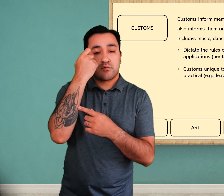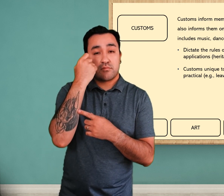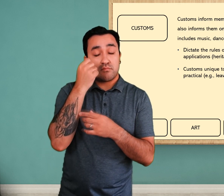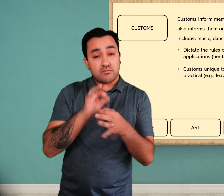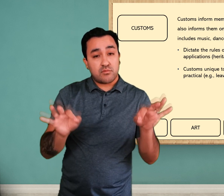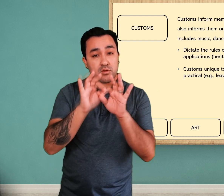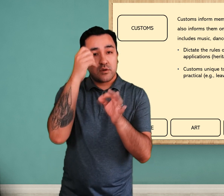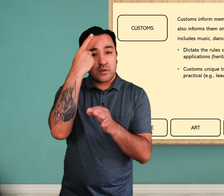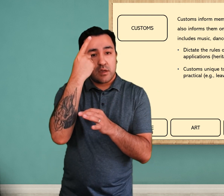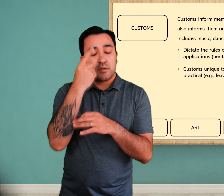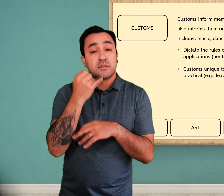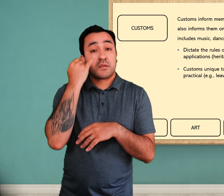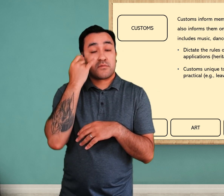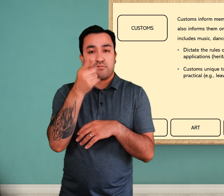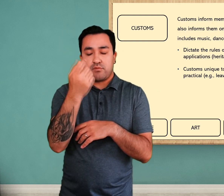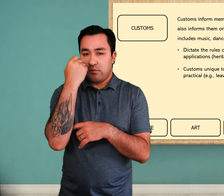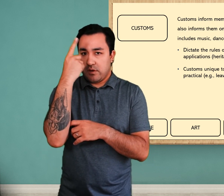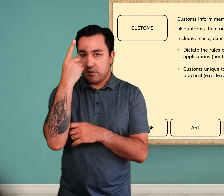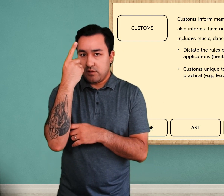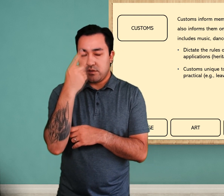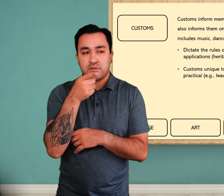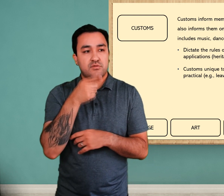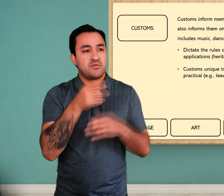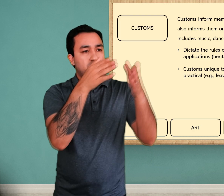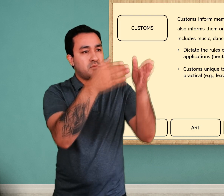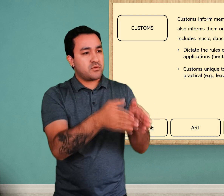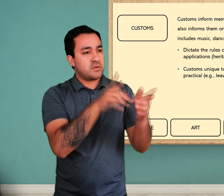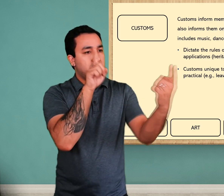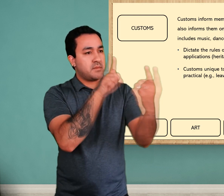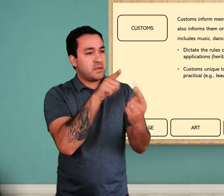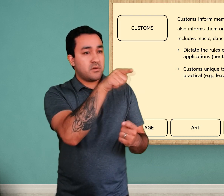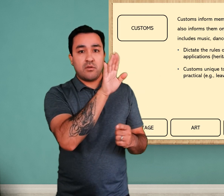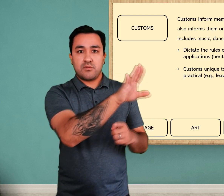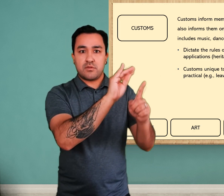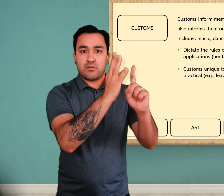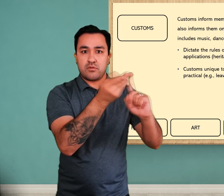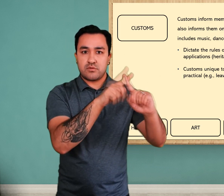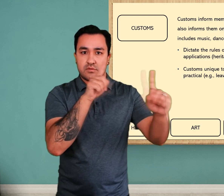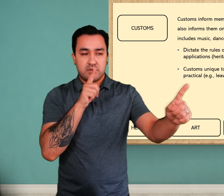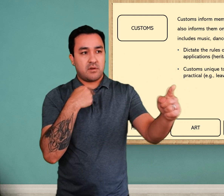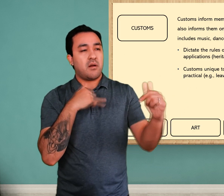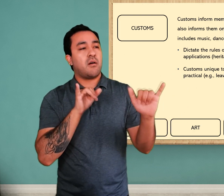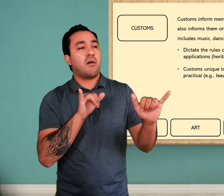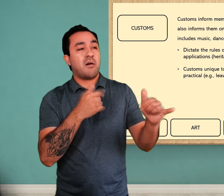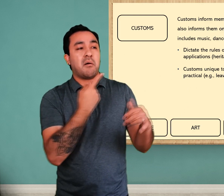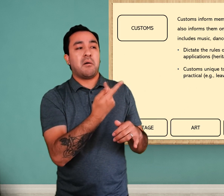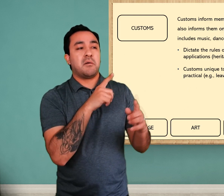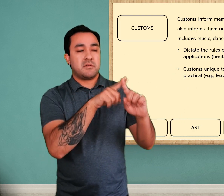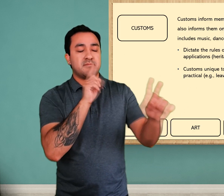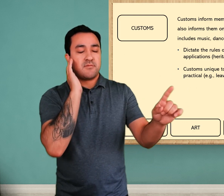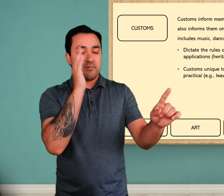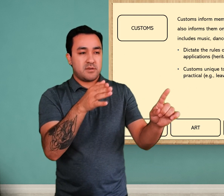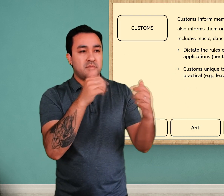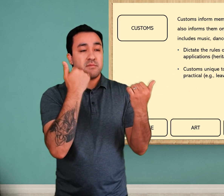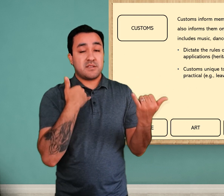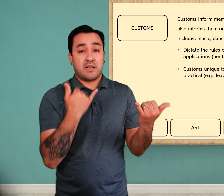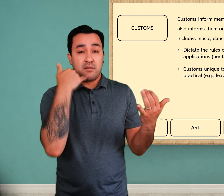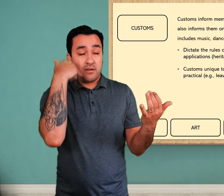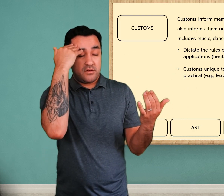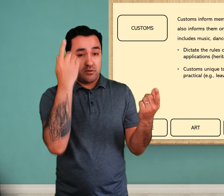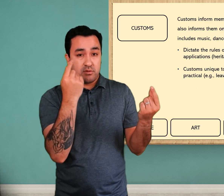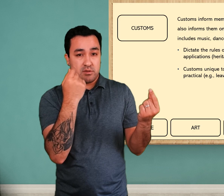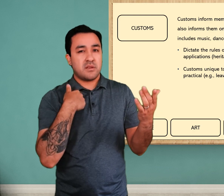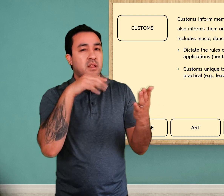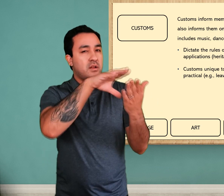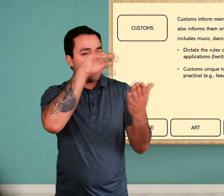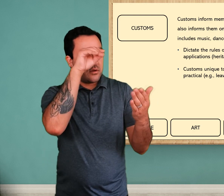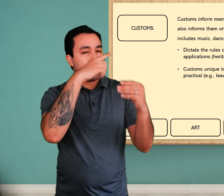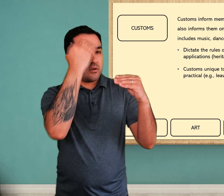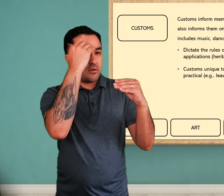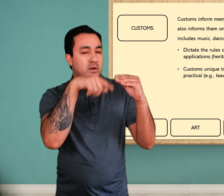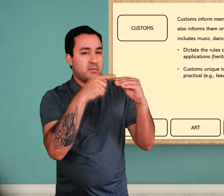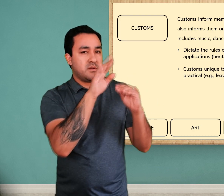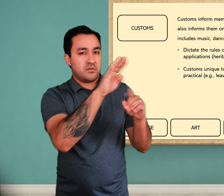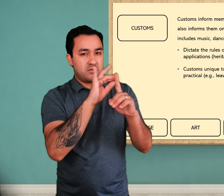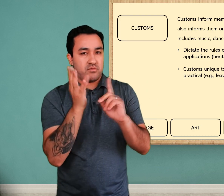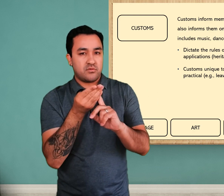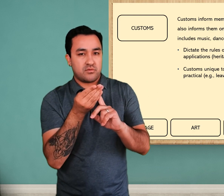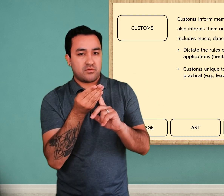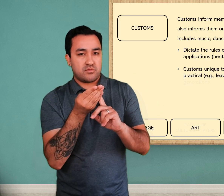Understanding customs will assist you in interacting with people from other cultures.